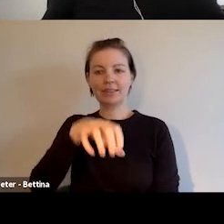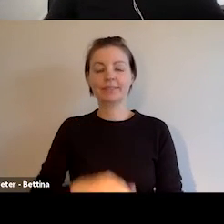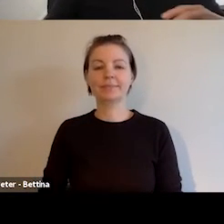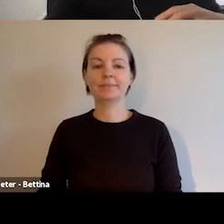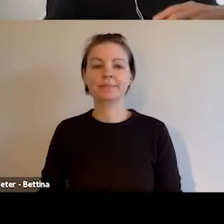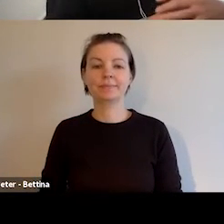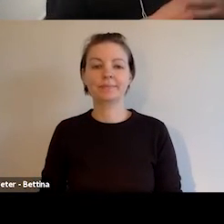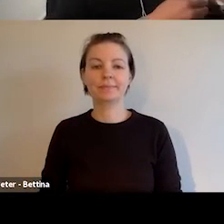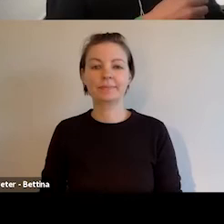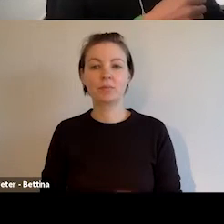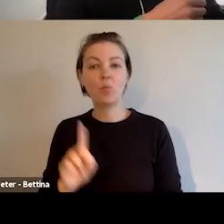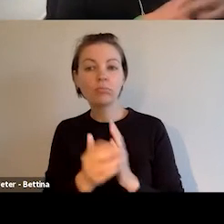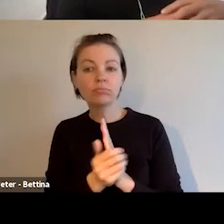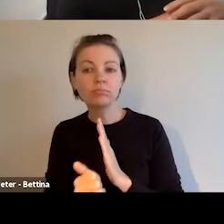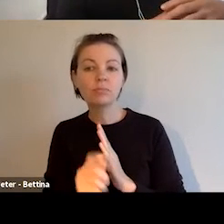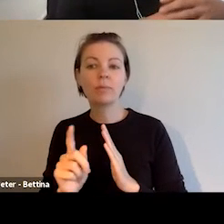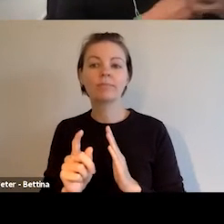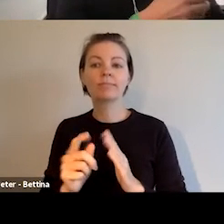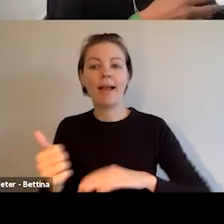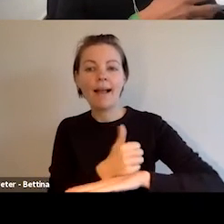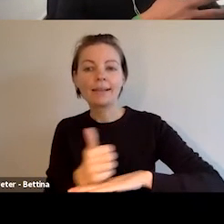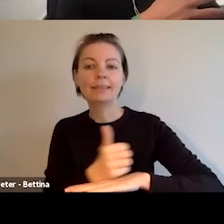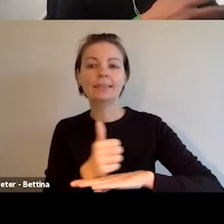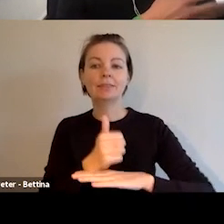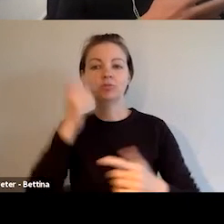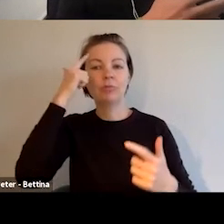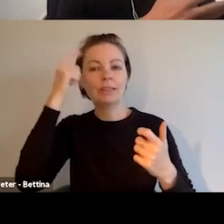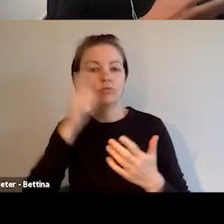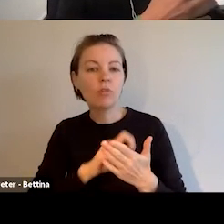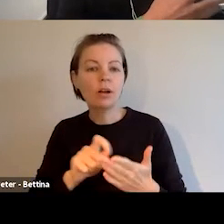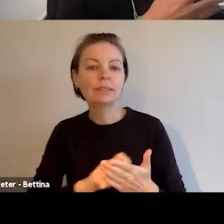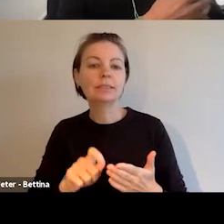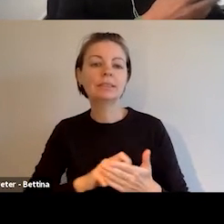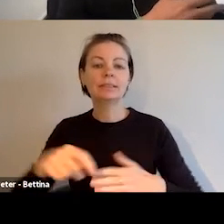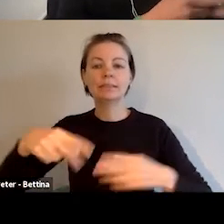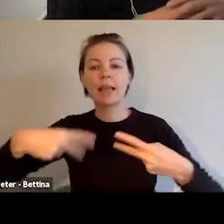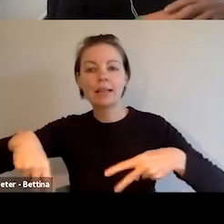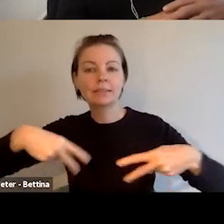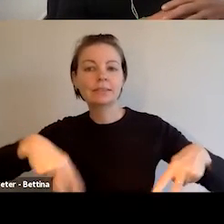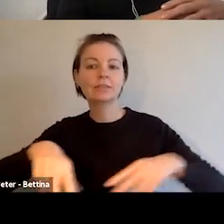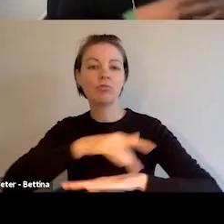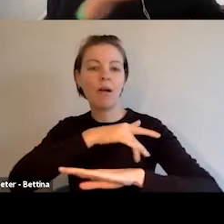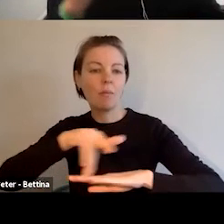The disciplines include acting, animation, creative writing, dance, drama, film and screen, music, technical production and arts.